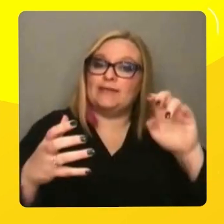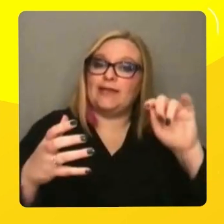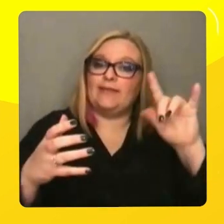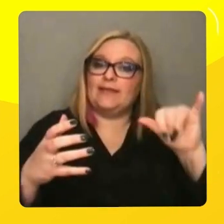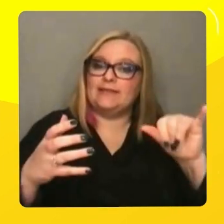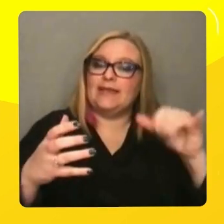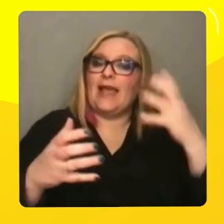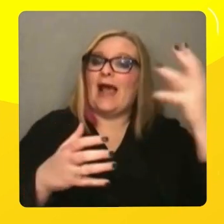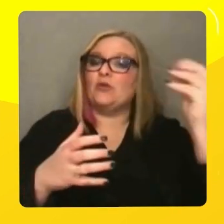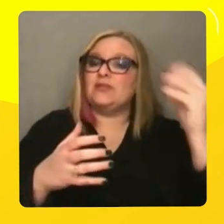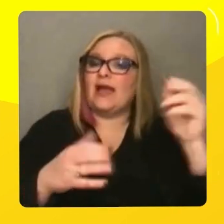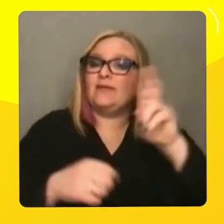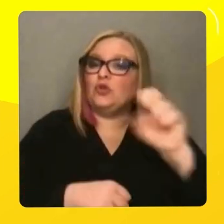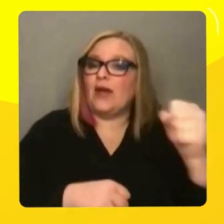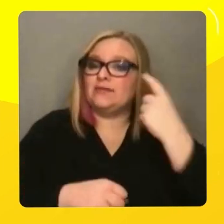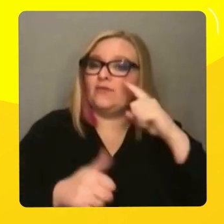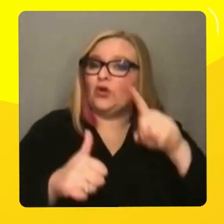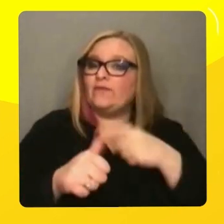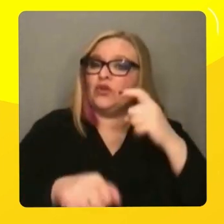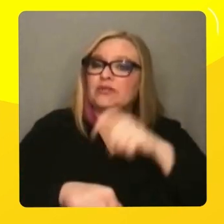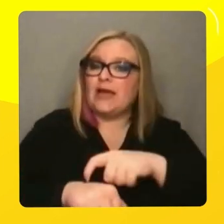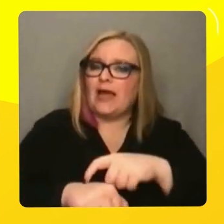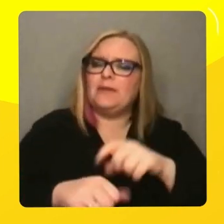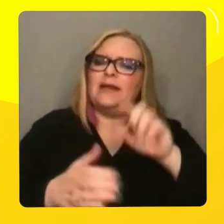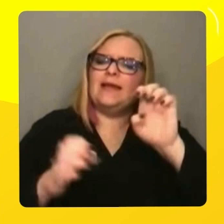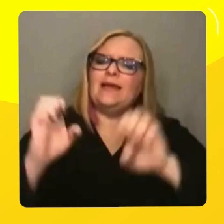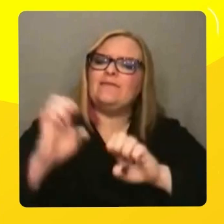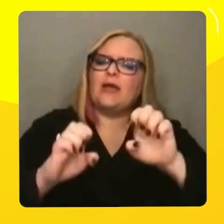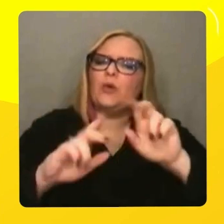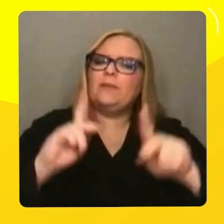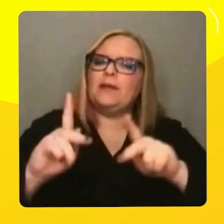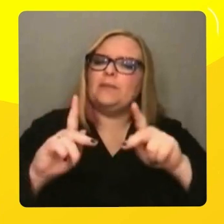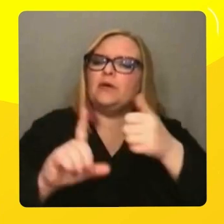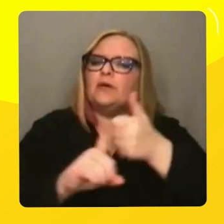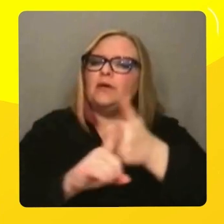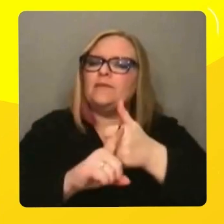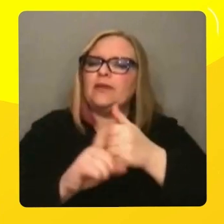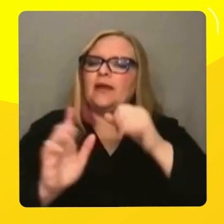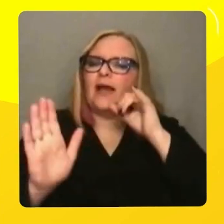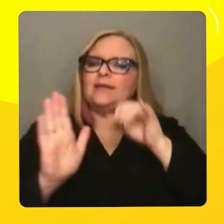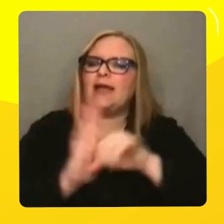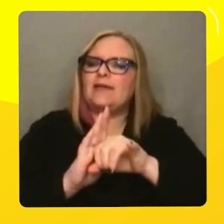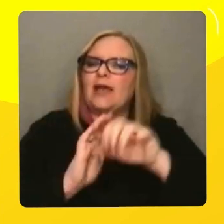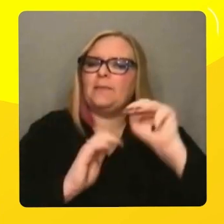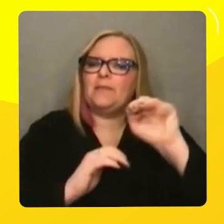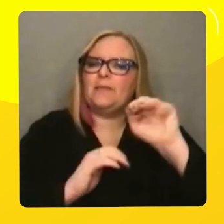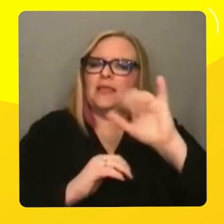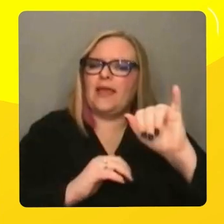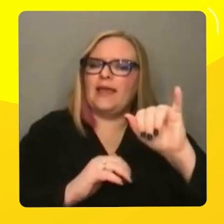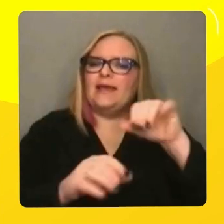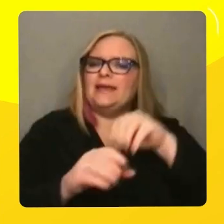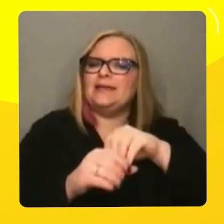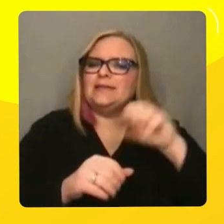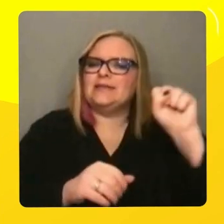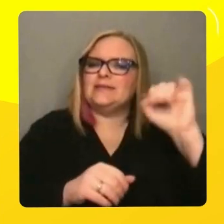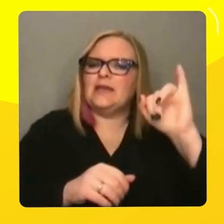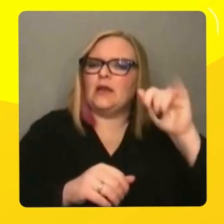the first time to evaluate people who self-identify as Malay in Singapore. And our analysis includes more than just base pay.